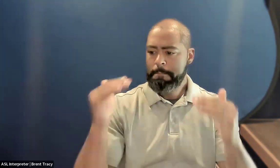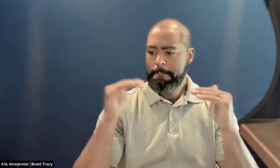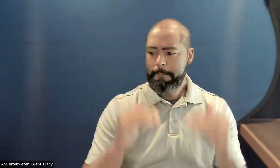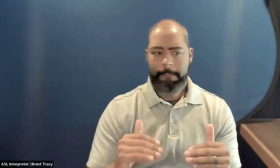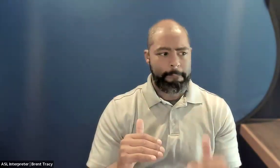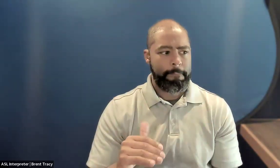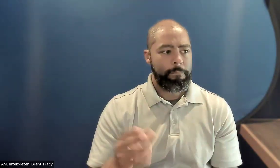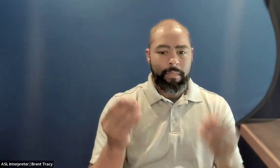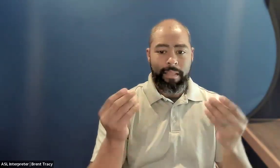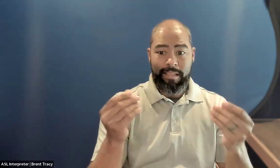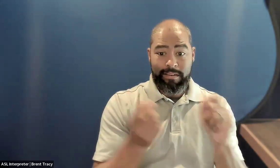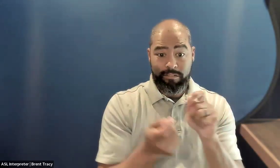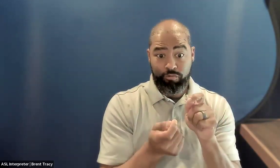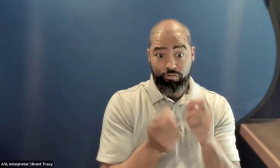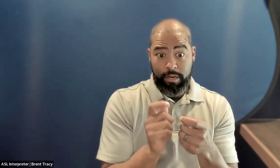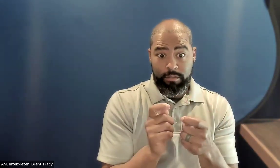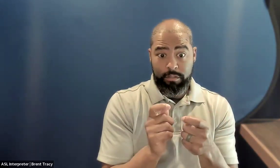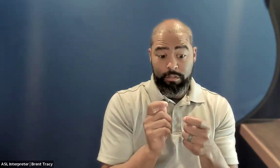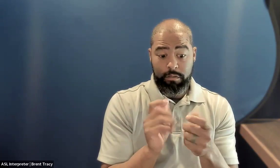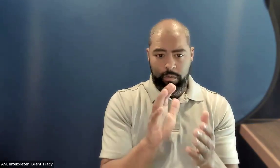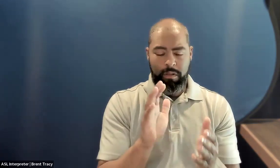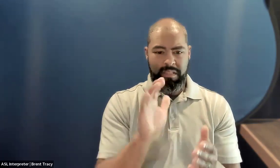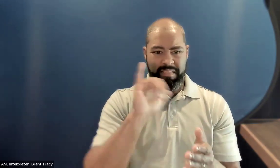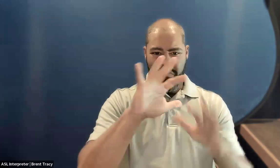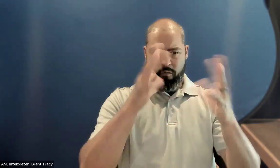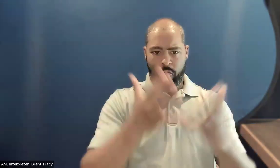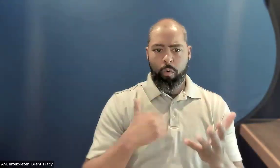We're simply saying that to the extent projects are required to